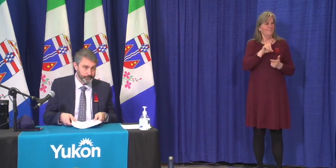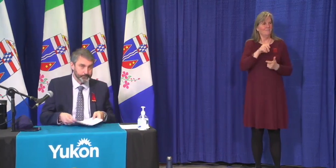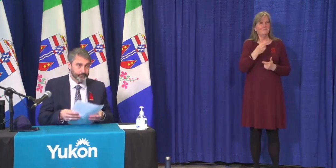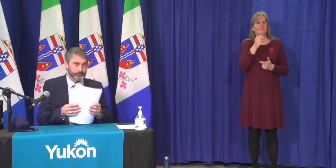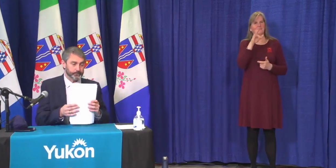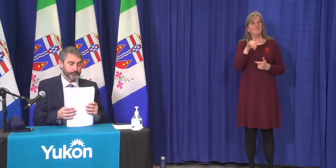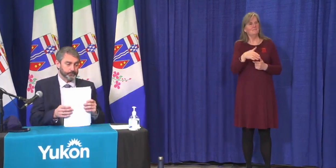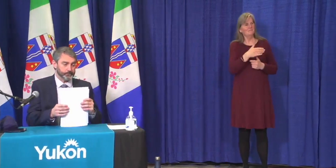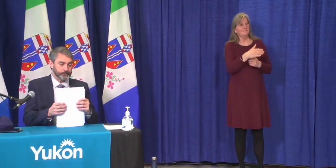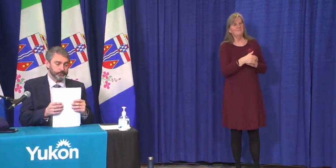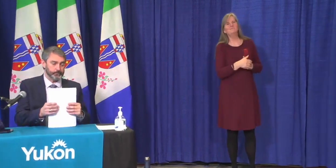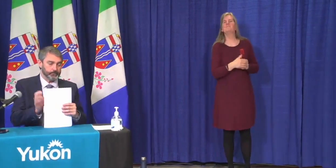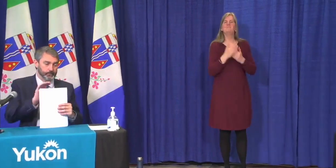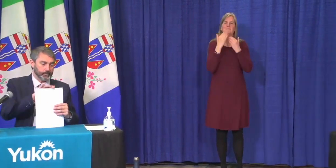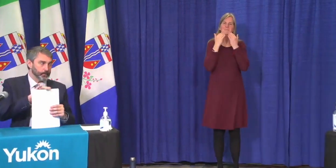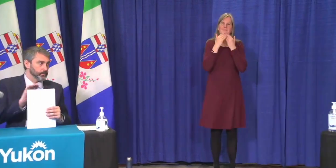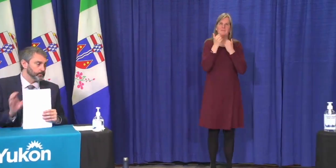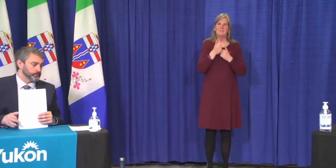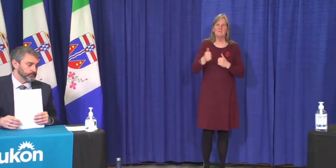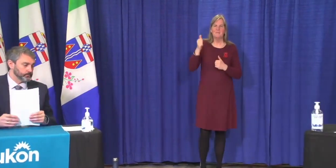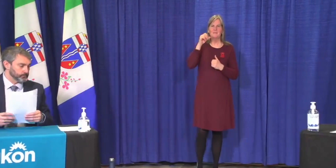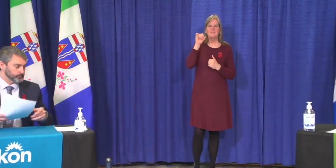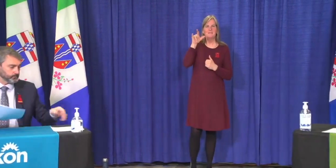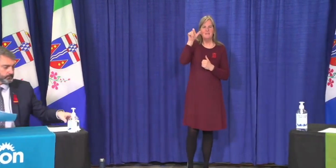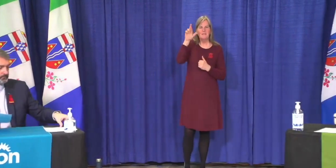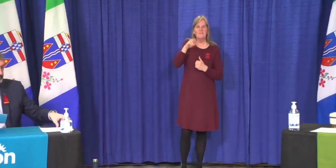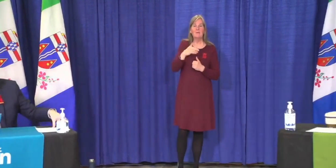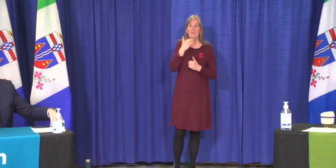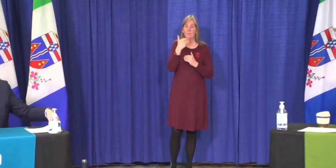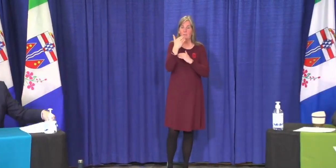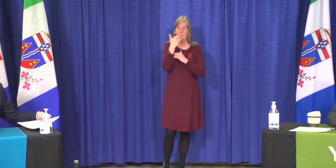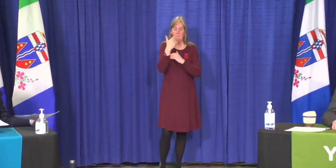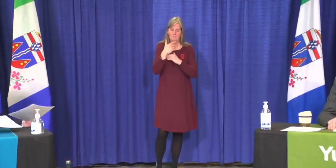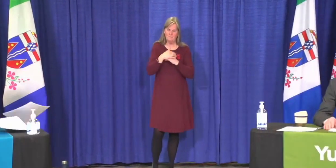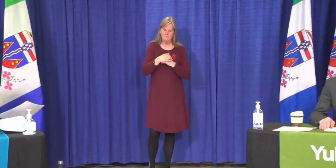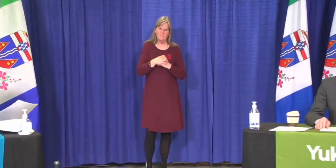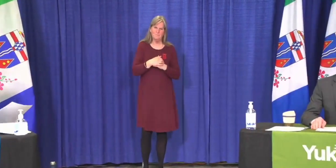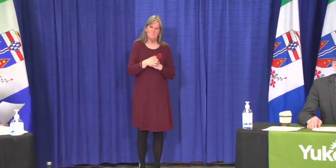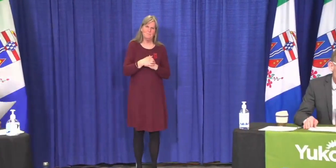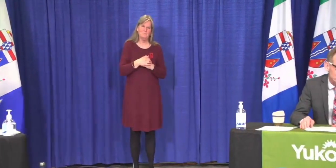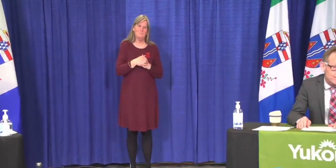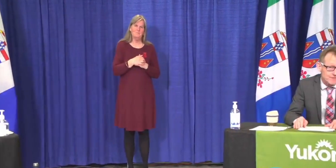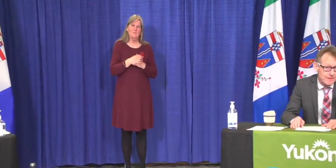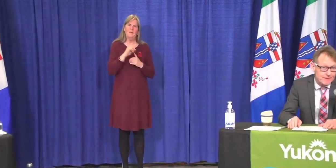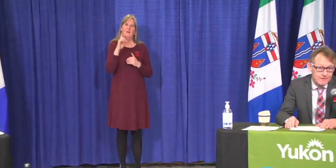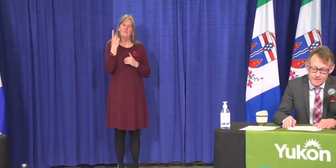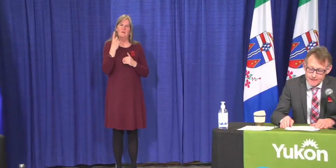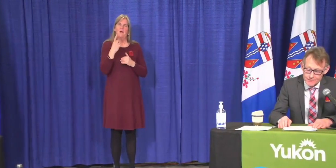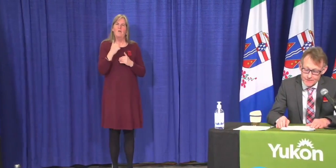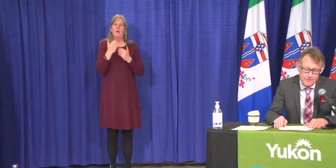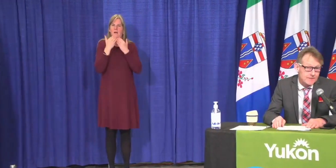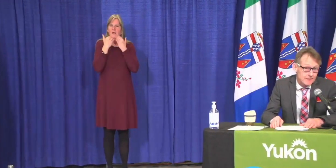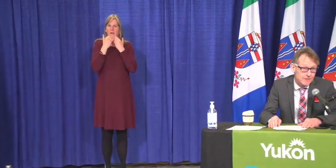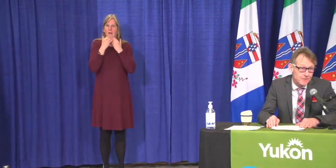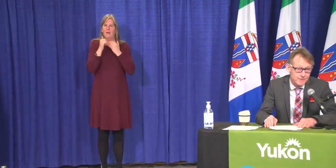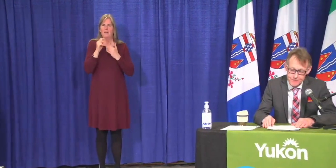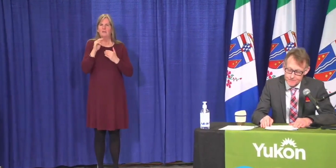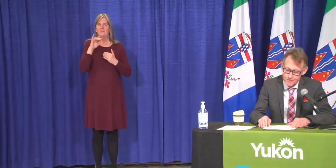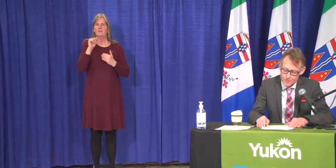at each other.